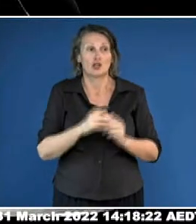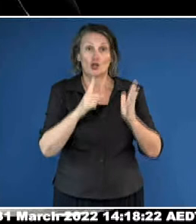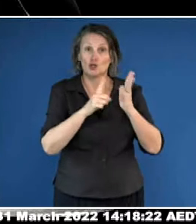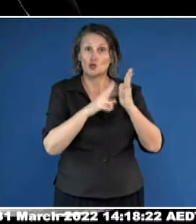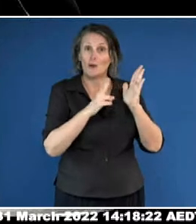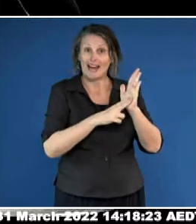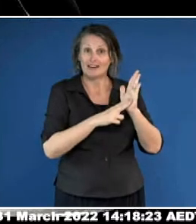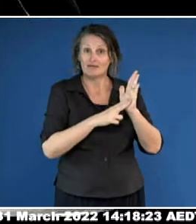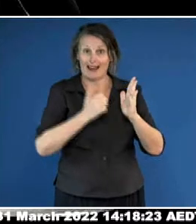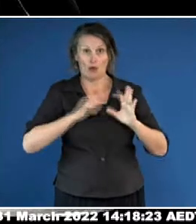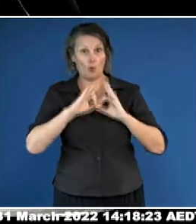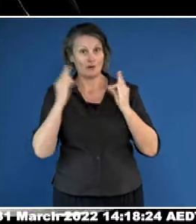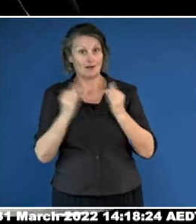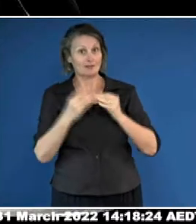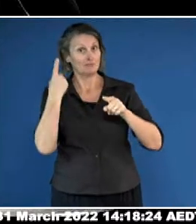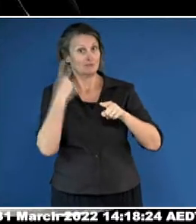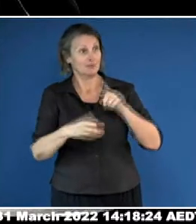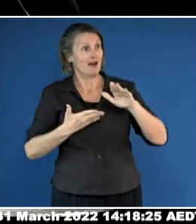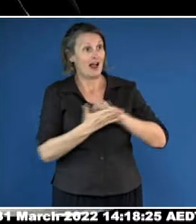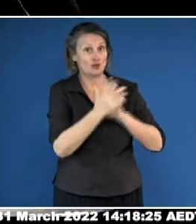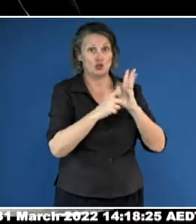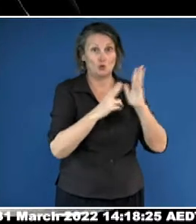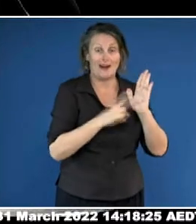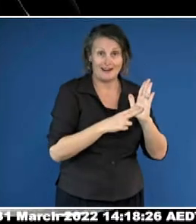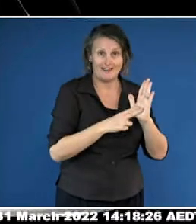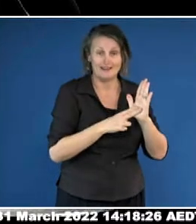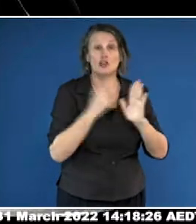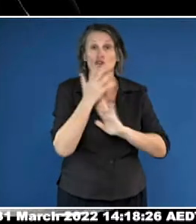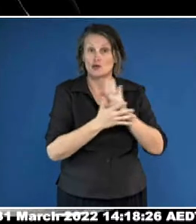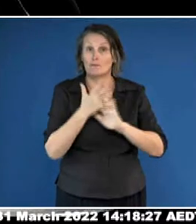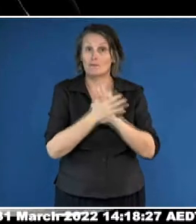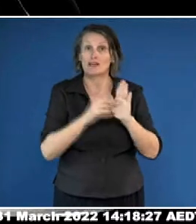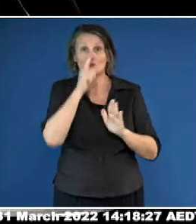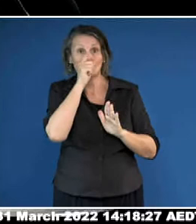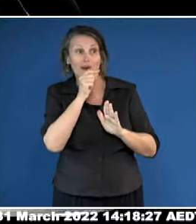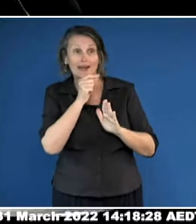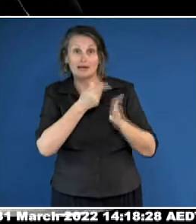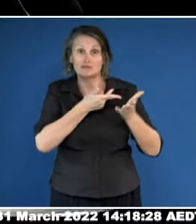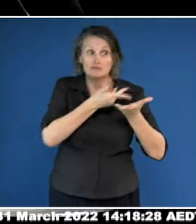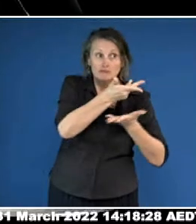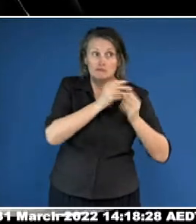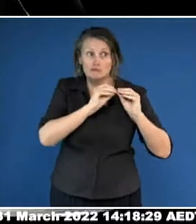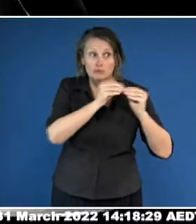We have special consultative status, which means that we can actually engage and support the work of the United Nations in this space as well.